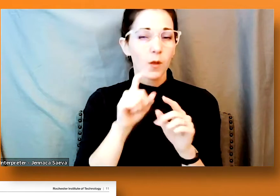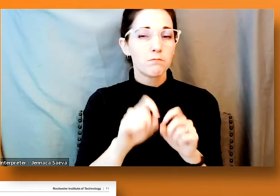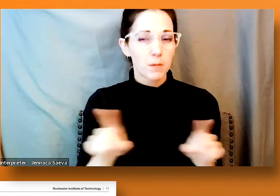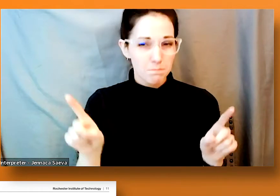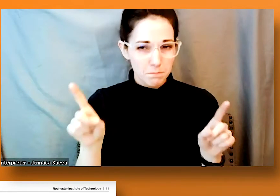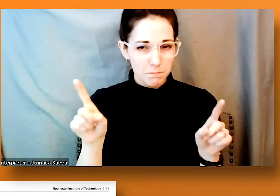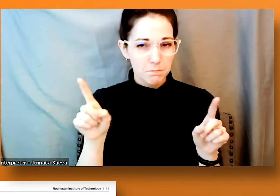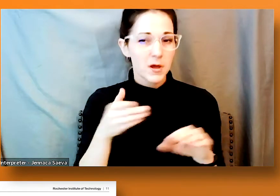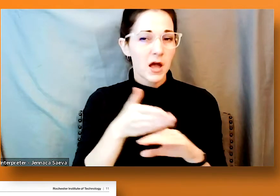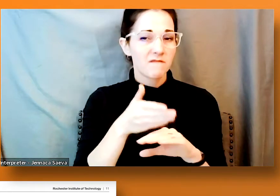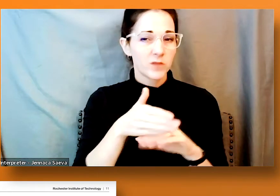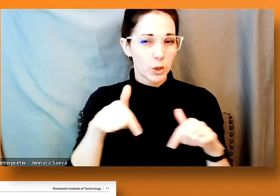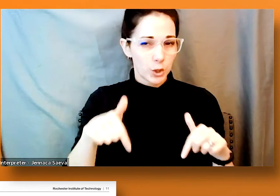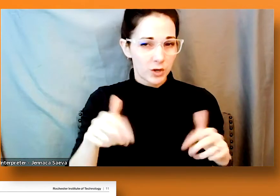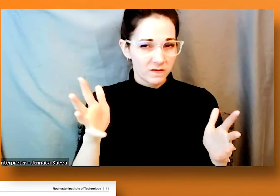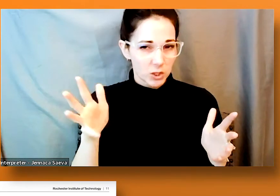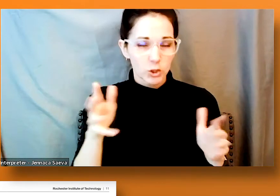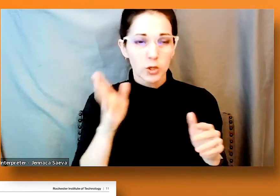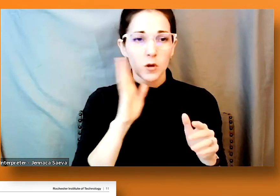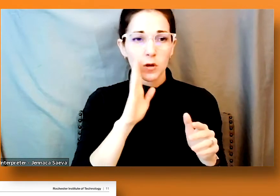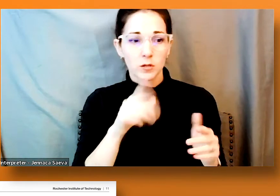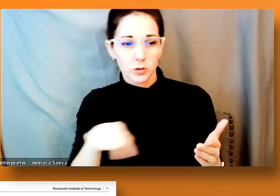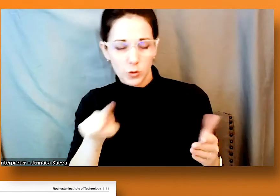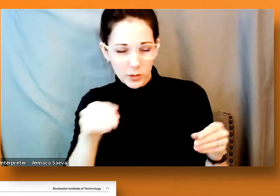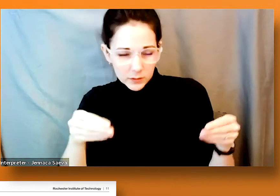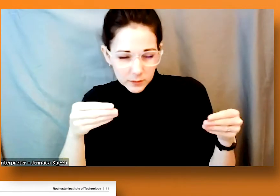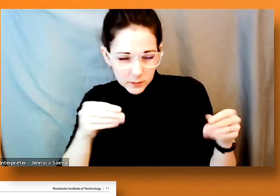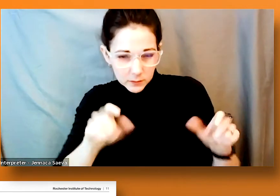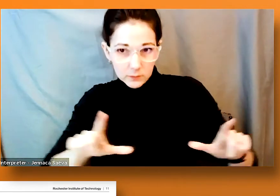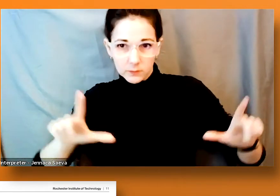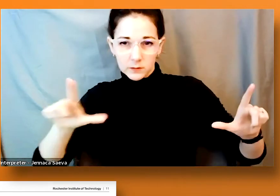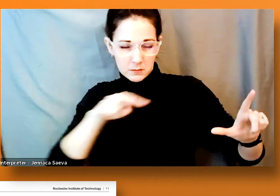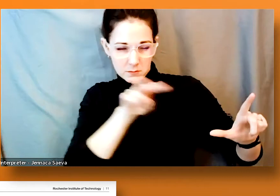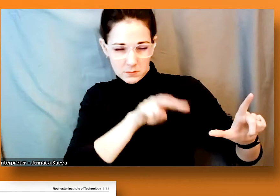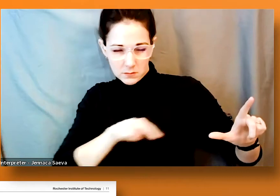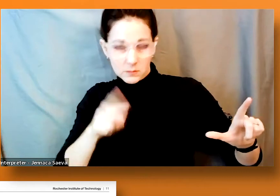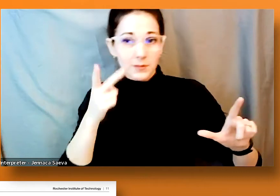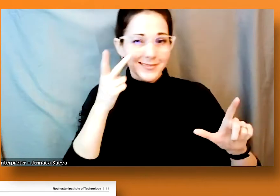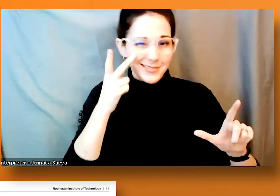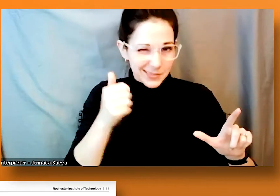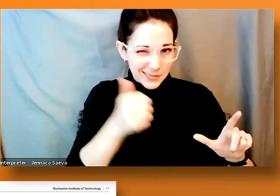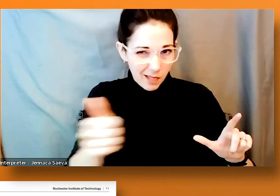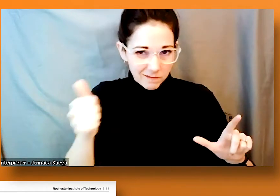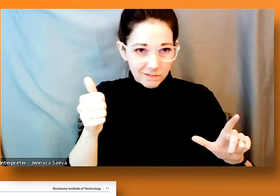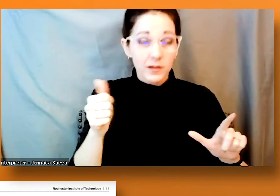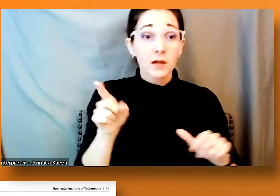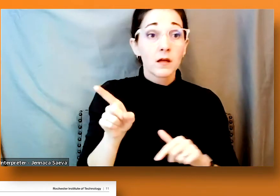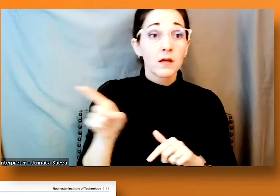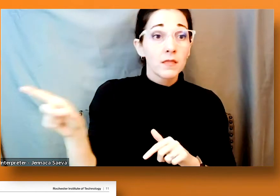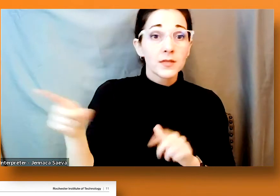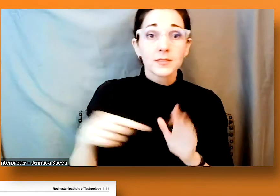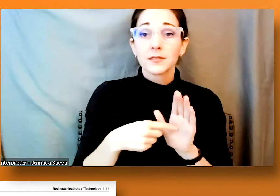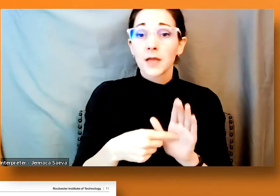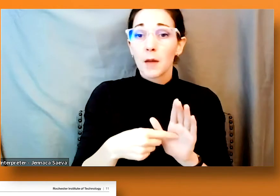so you'll get to see them. This is a sample account analysis report.